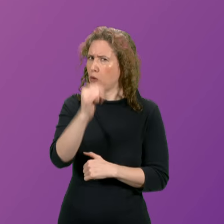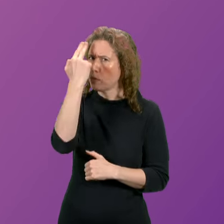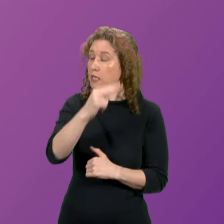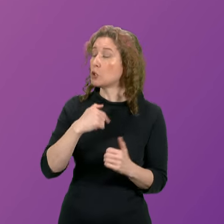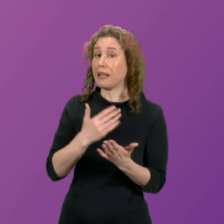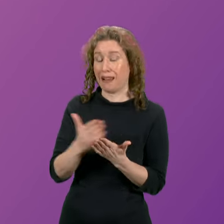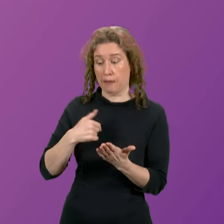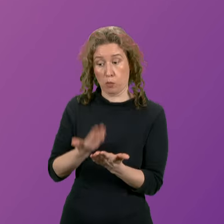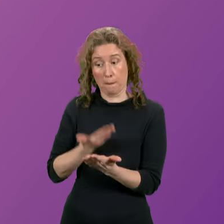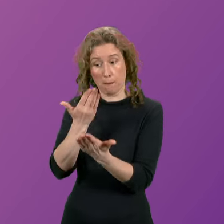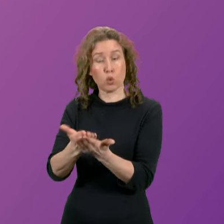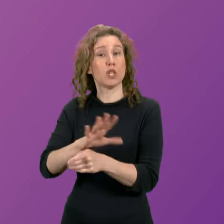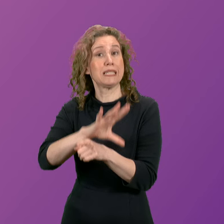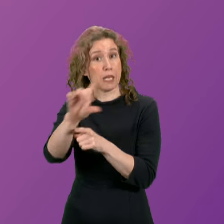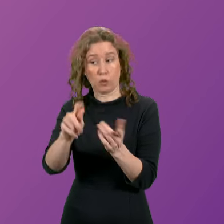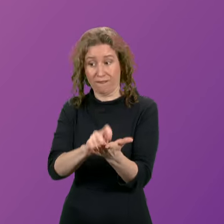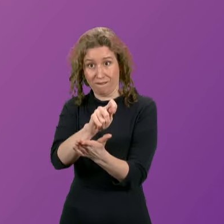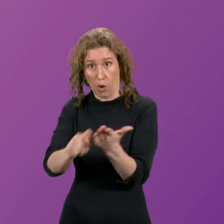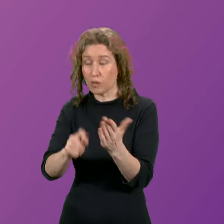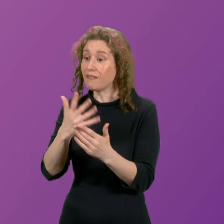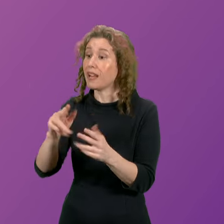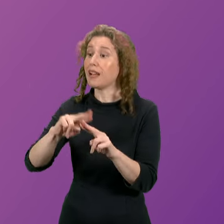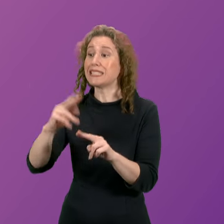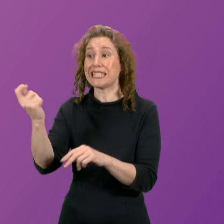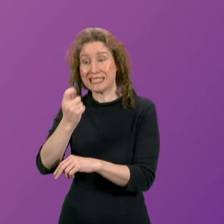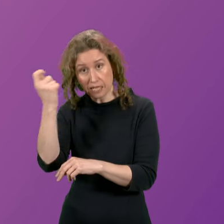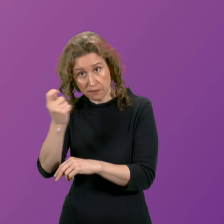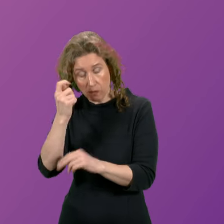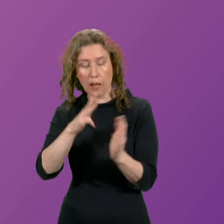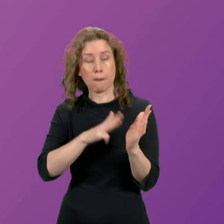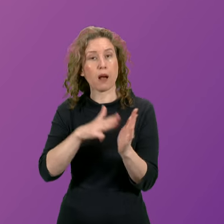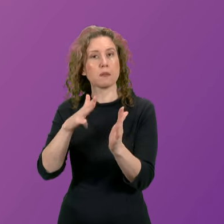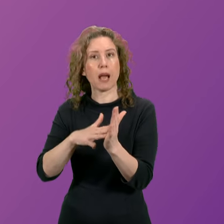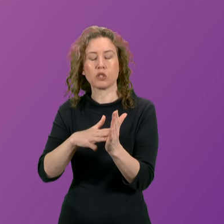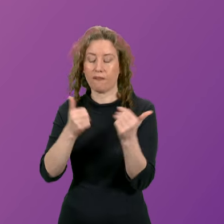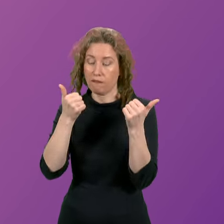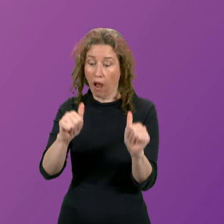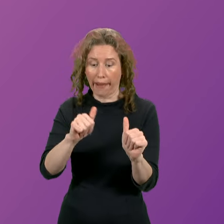motion is successful next week, and if Michael Matheson does the right thing—finally—and resigns